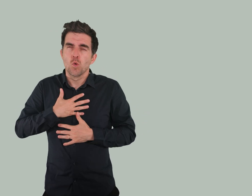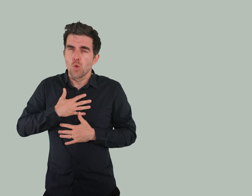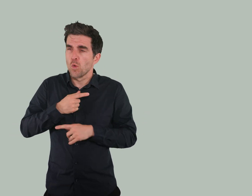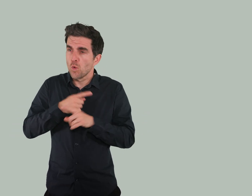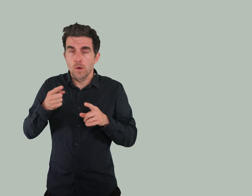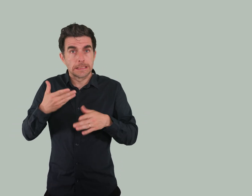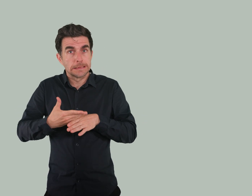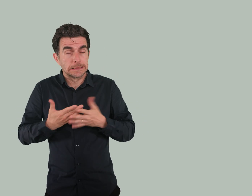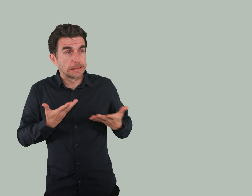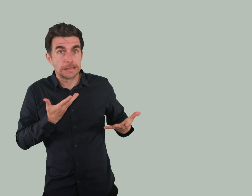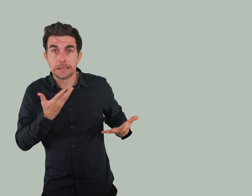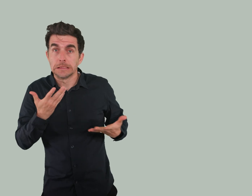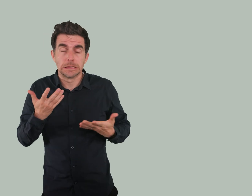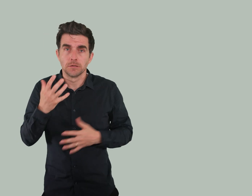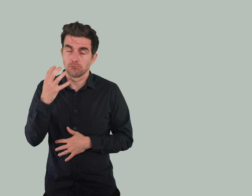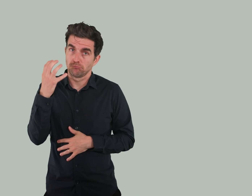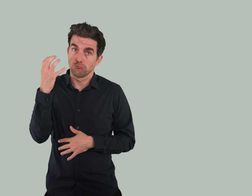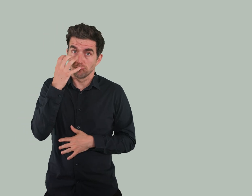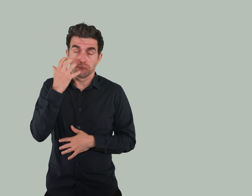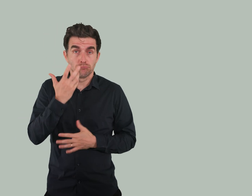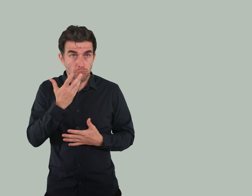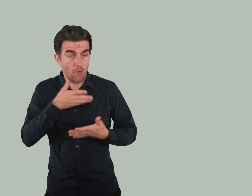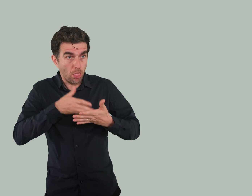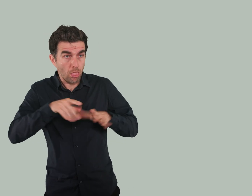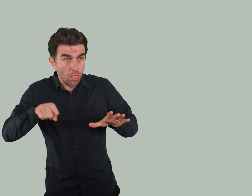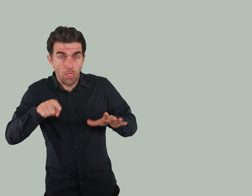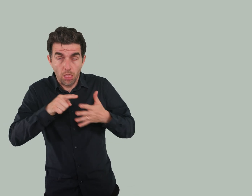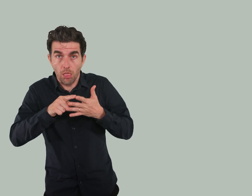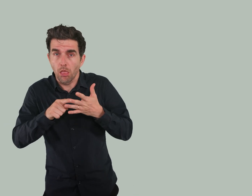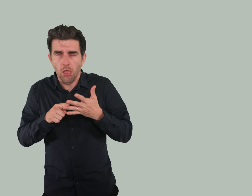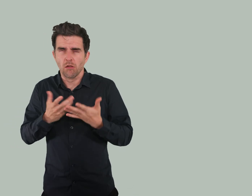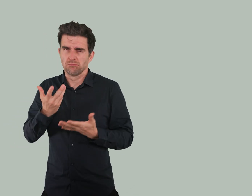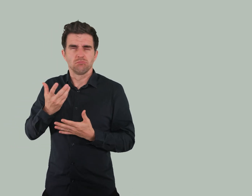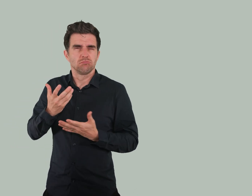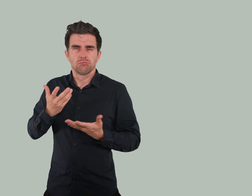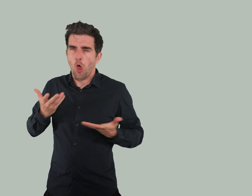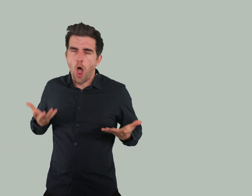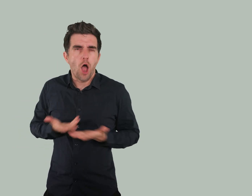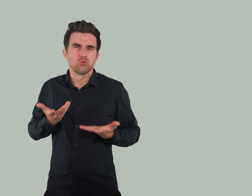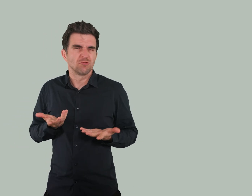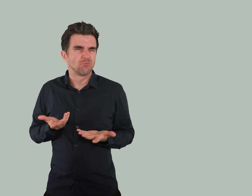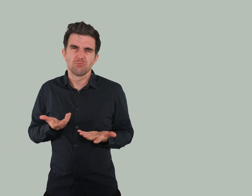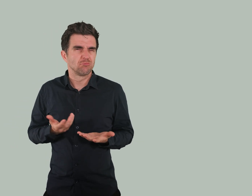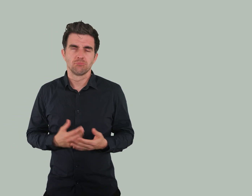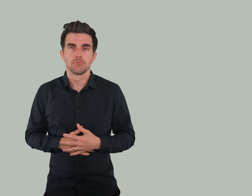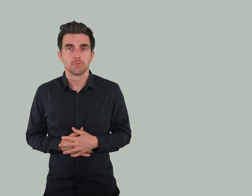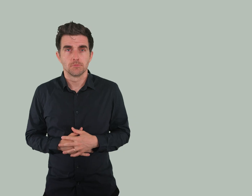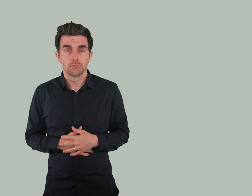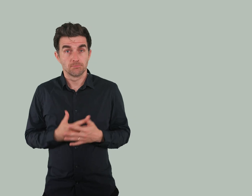for those already on the edge of the labour market, that can be actively discouraging.